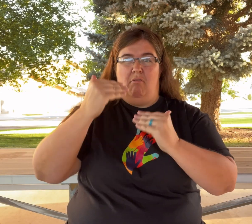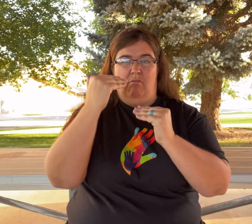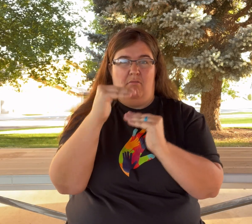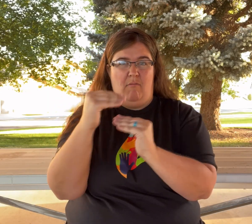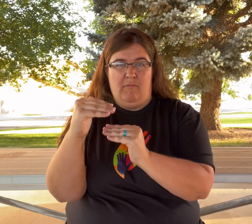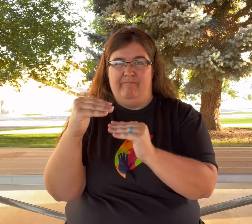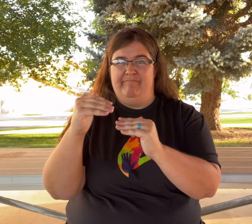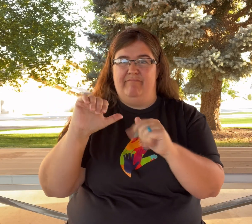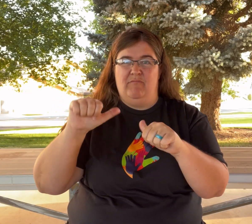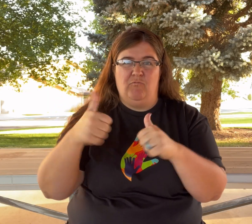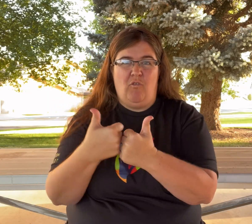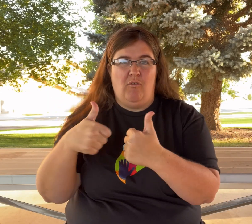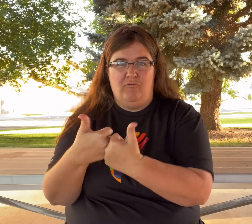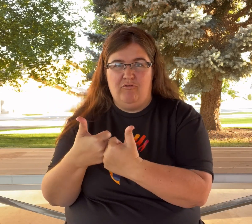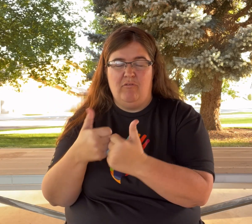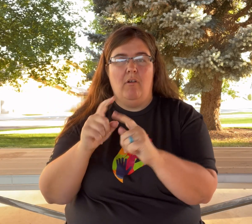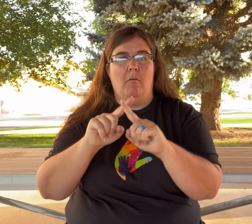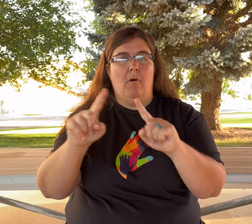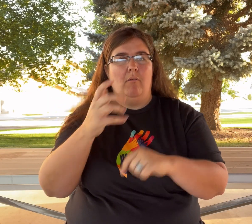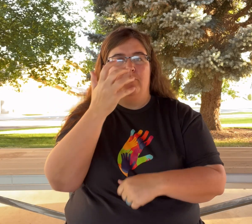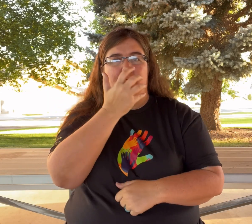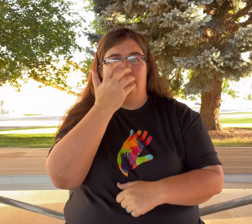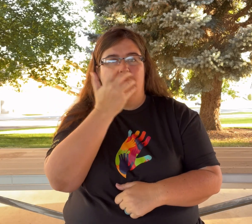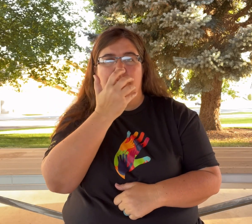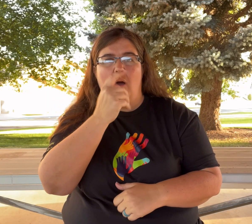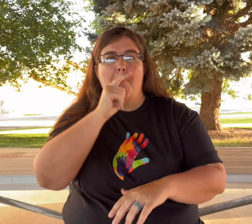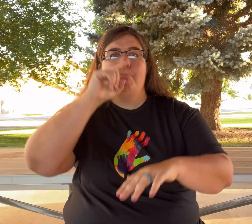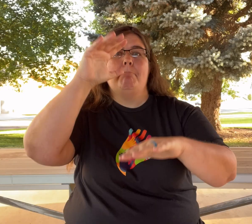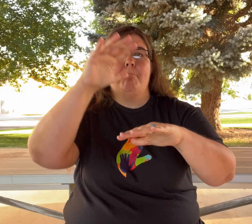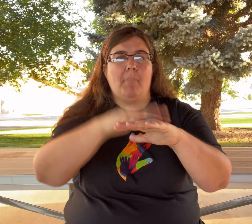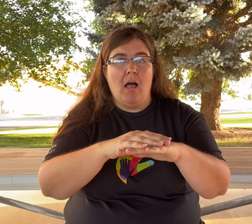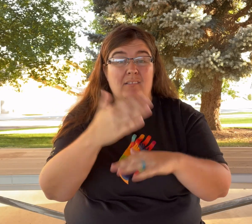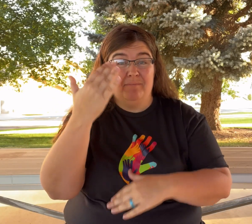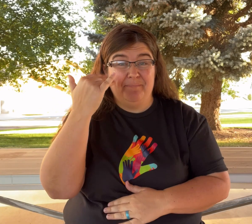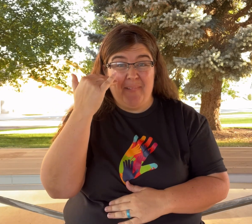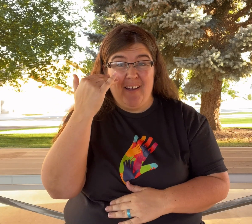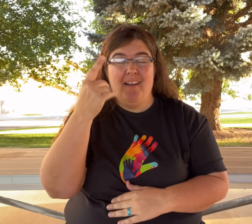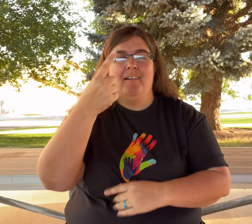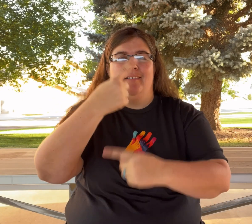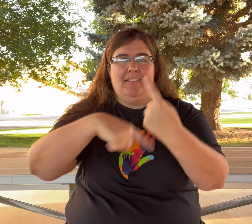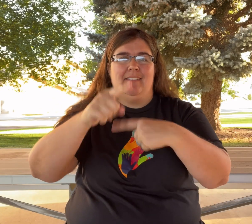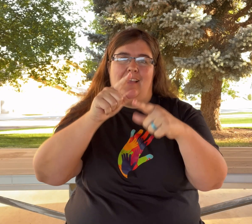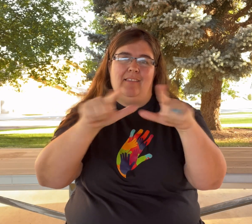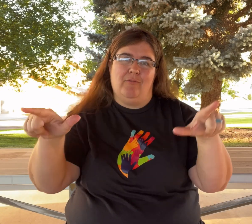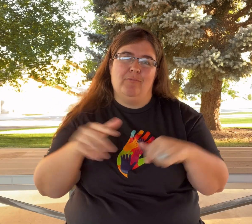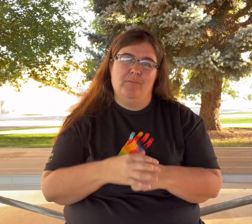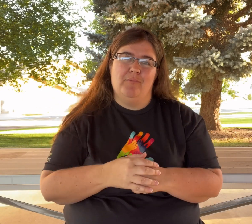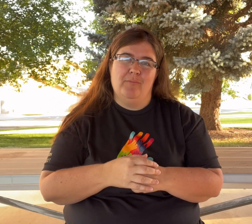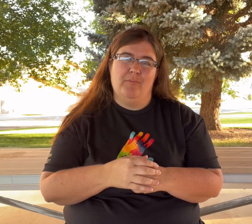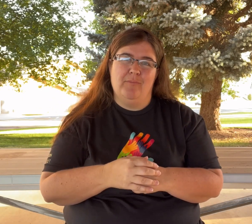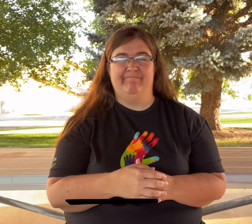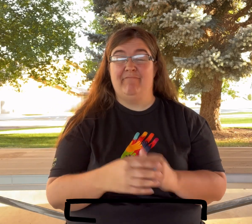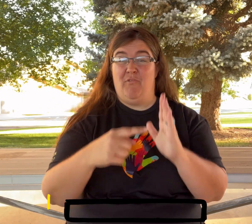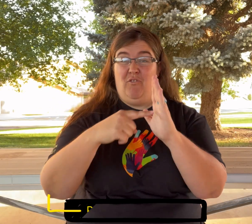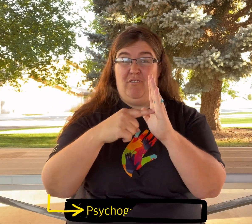emotional limitations or challenges, but they have been blessed so much because of sign language.